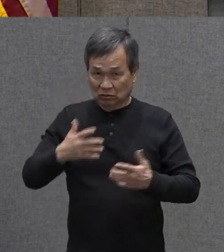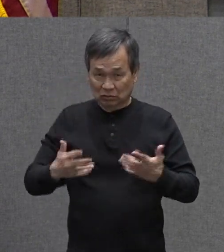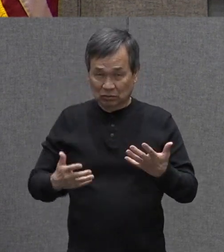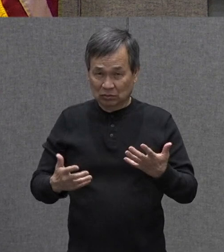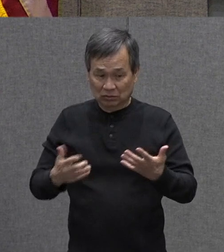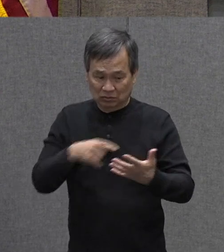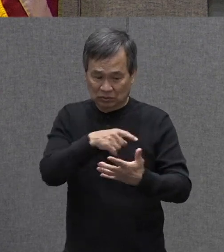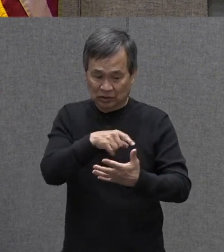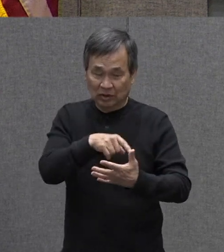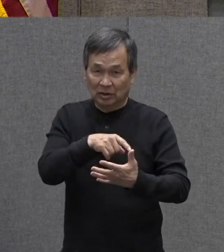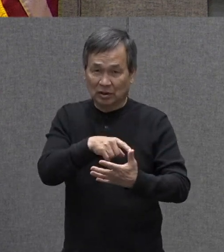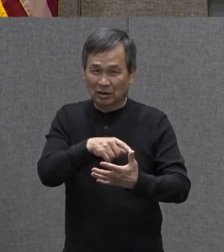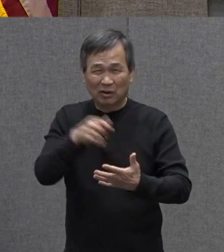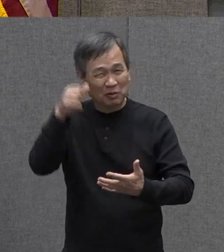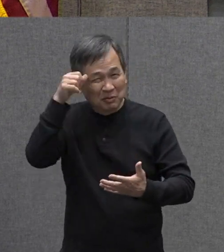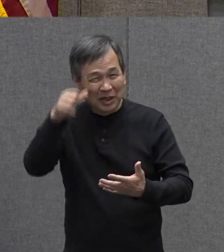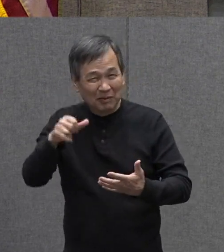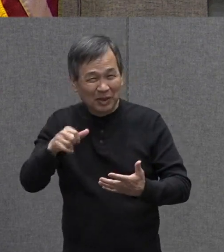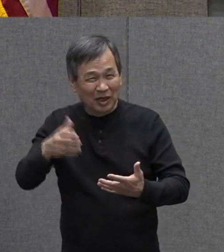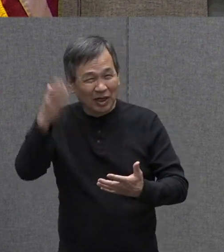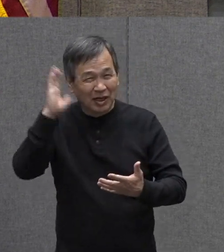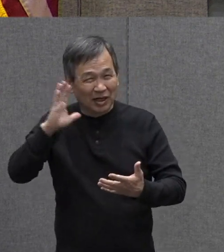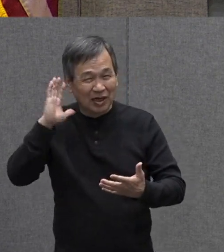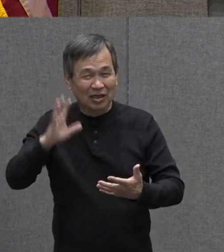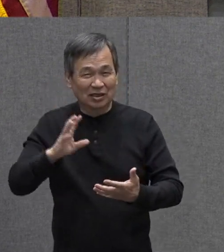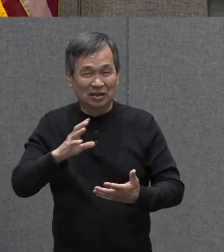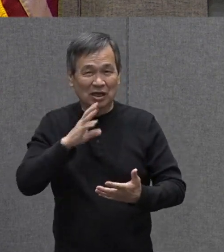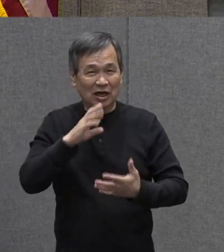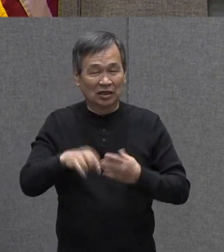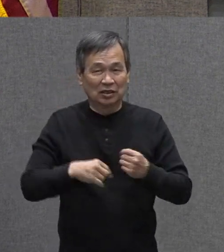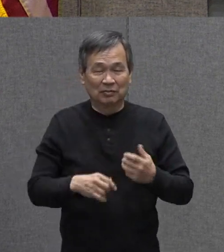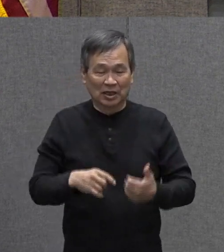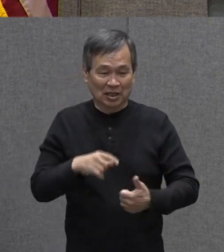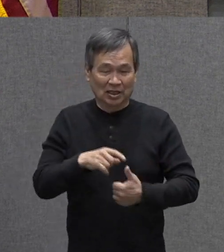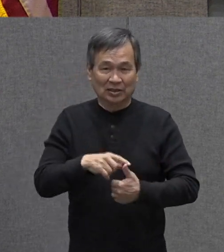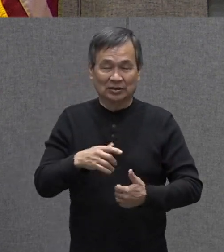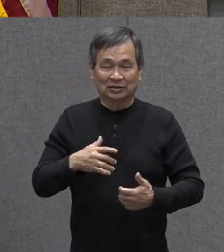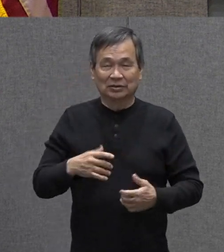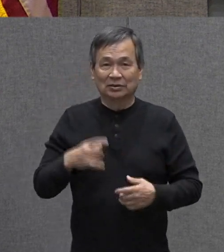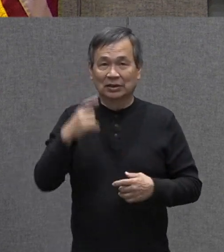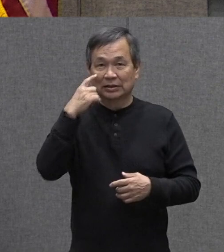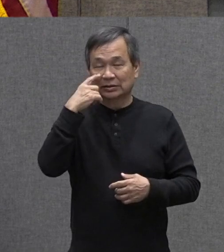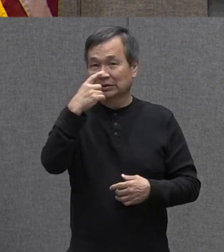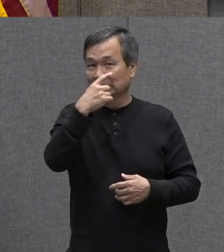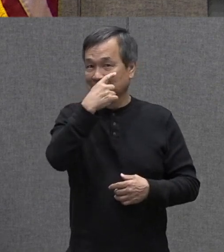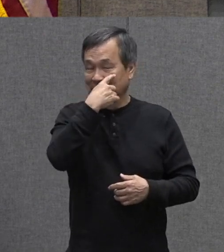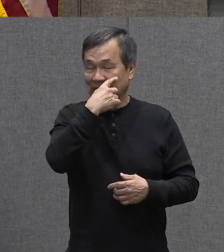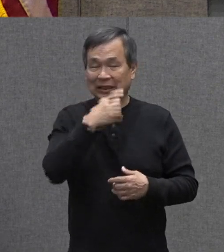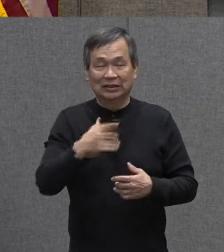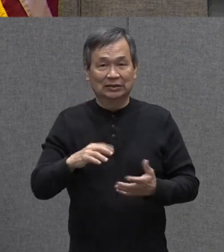Earlier we talked about the sense of sight. That's what you see.